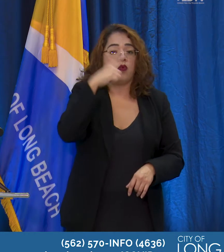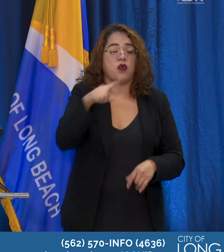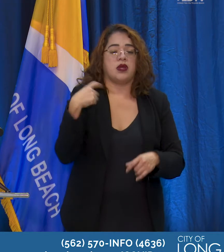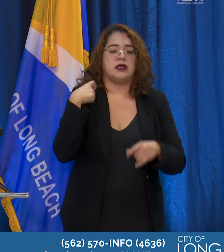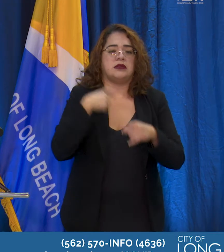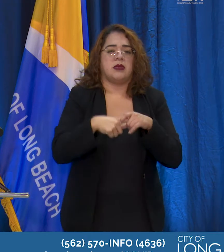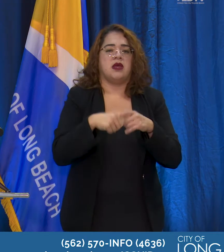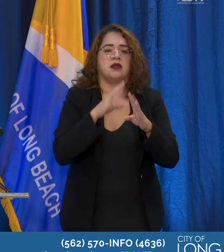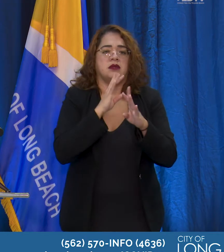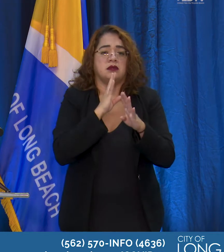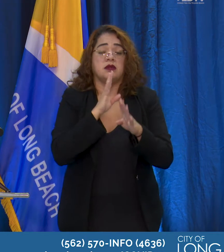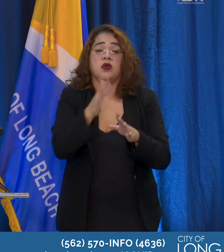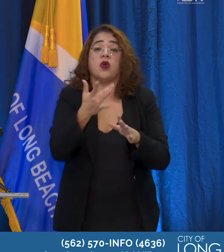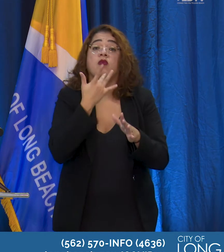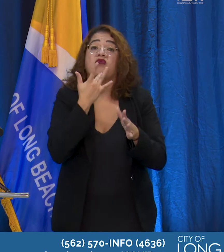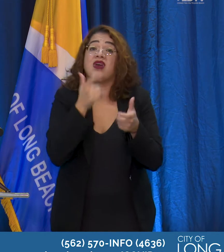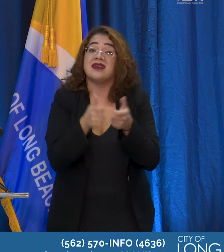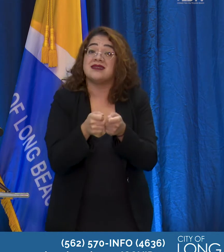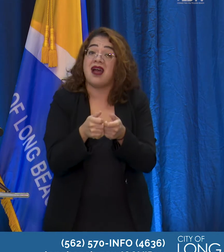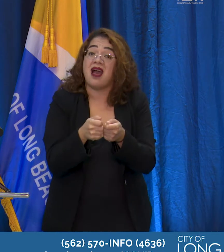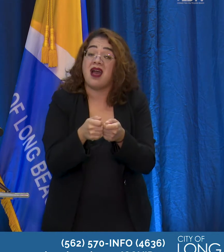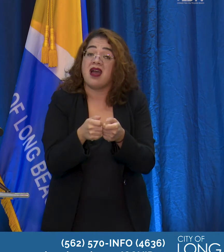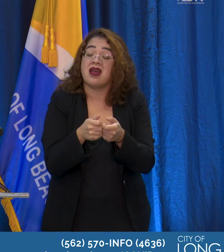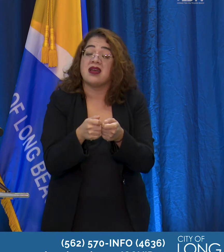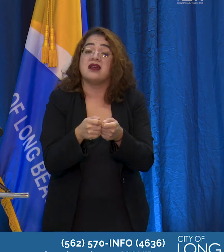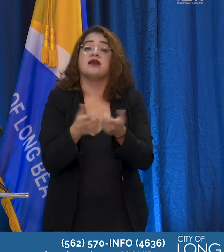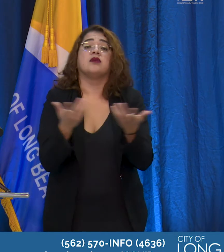If you prefer to text, you can access the crisis hotline by texting